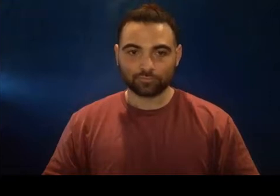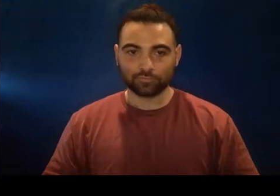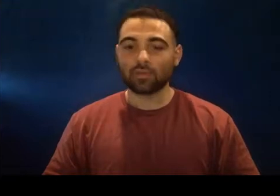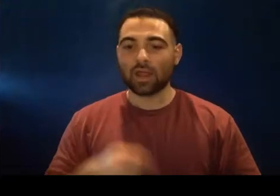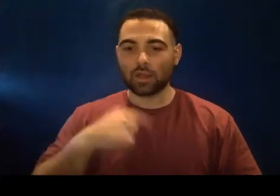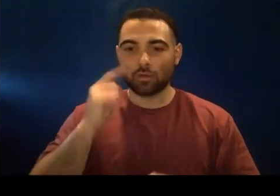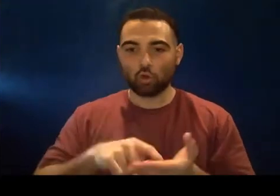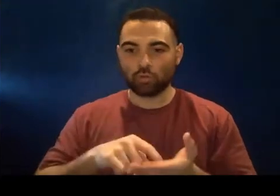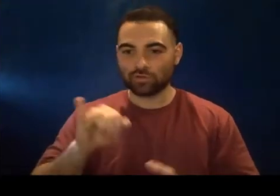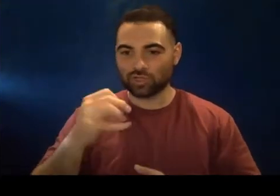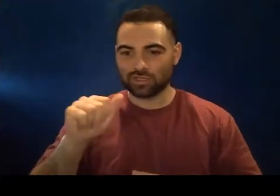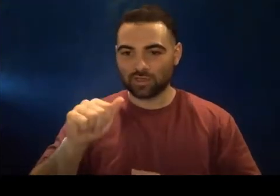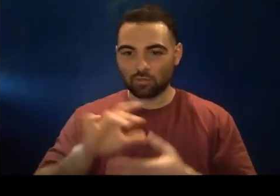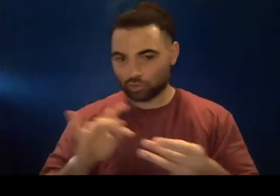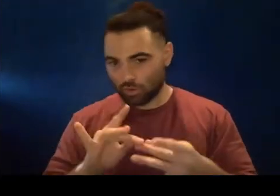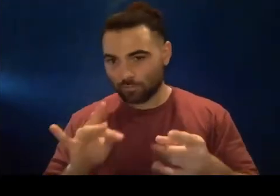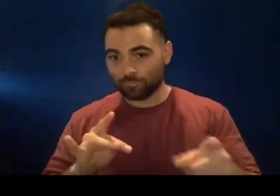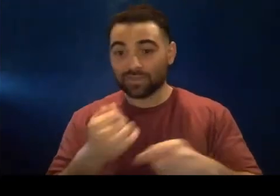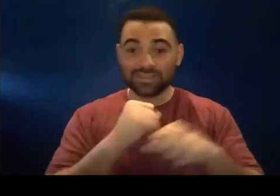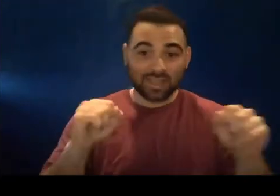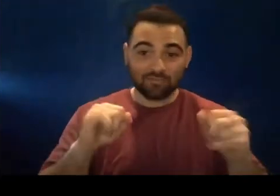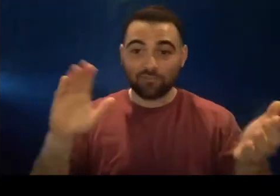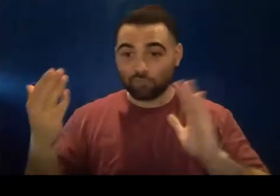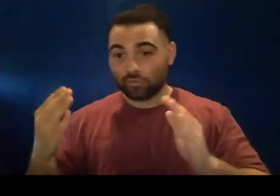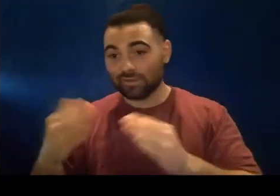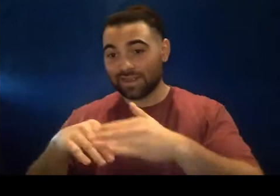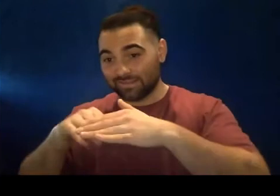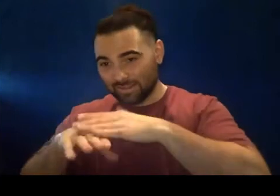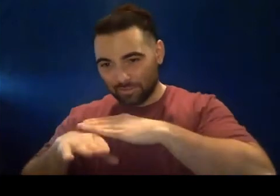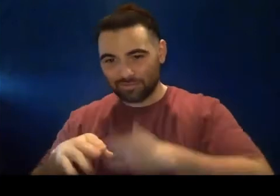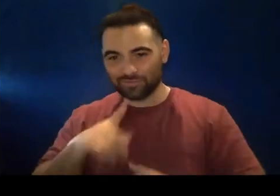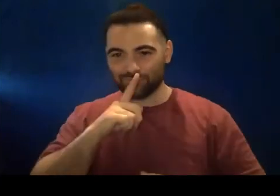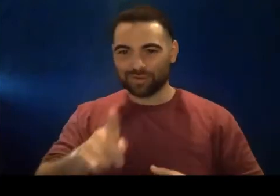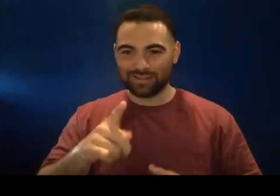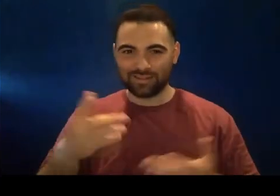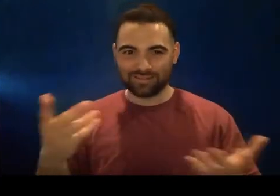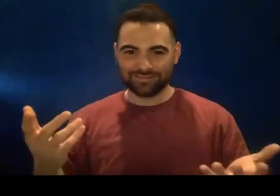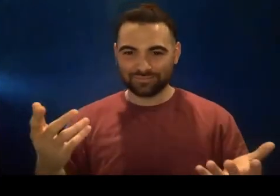the safety versus accessibility is just not an argument that can stand. So,